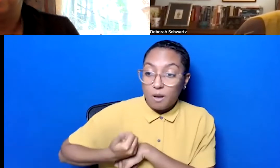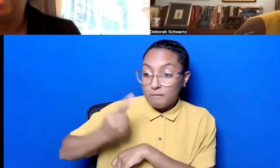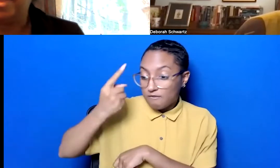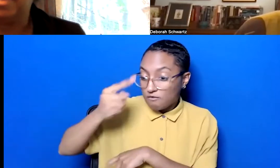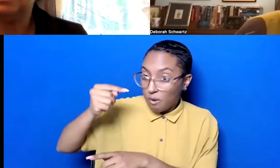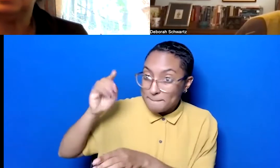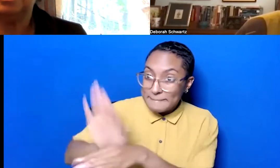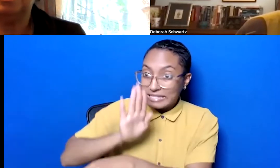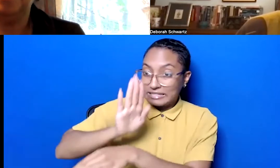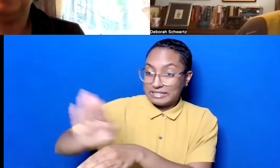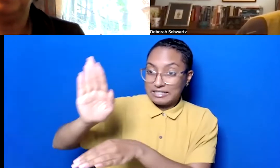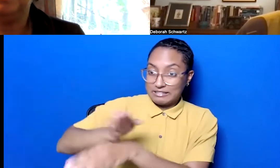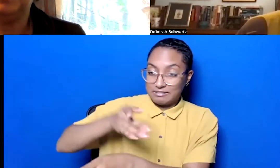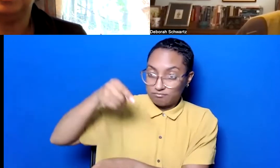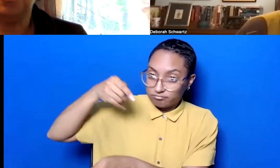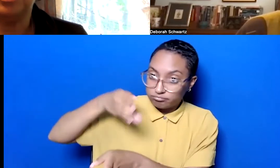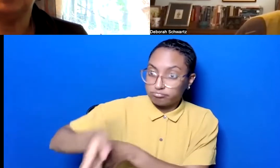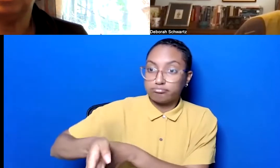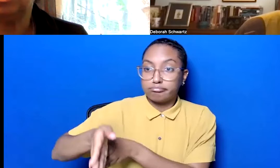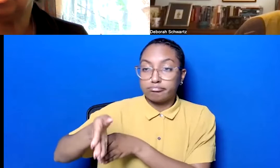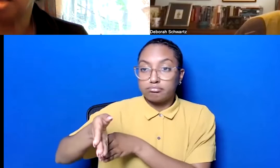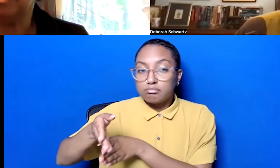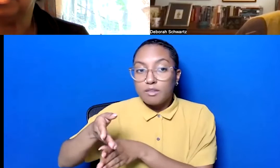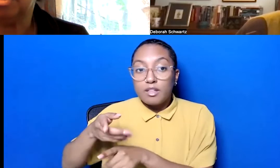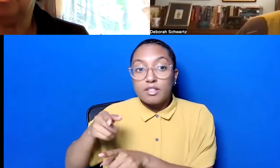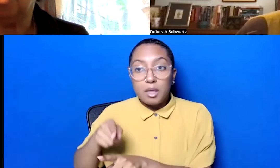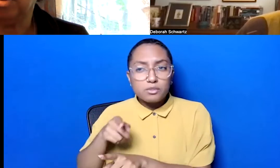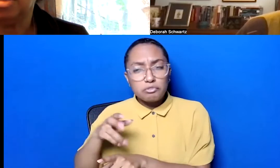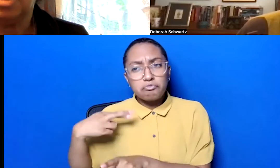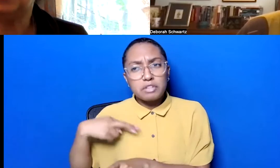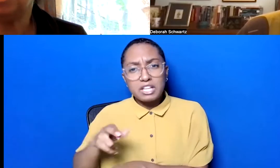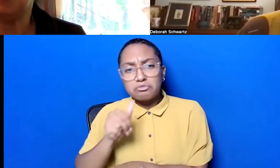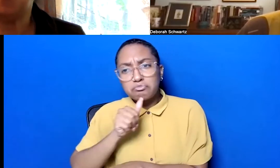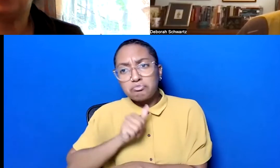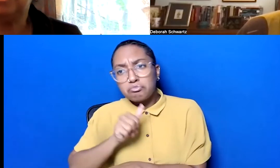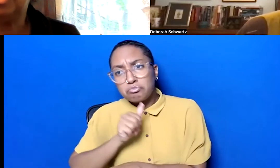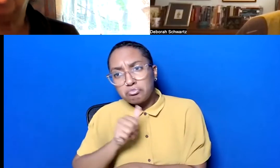and there was religious tolerance in, in New York. And so you had all of these